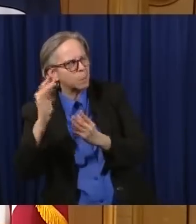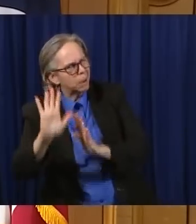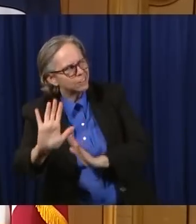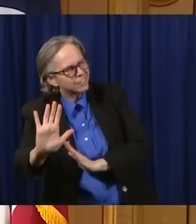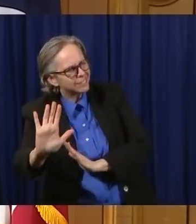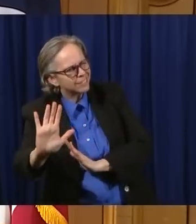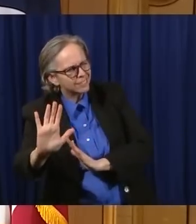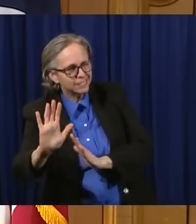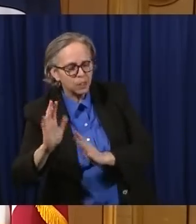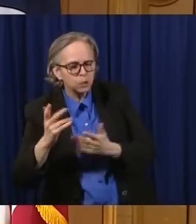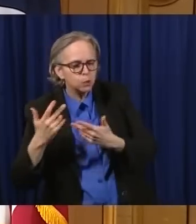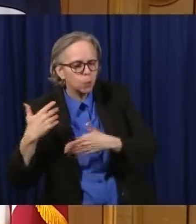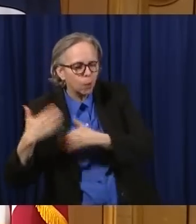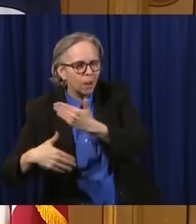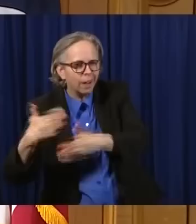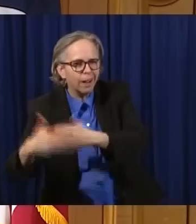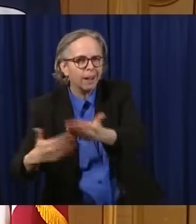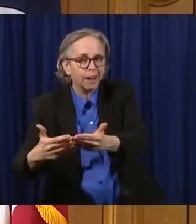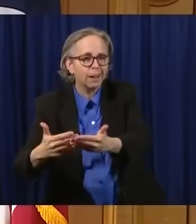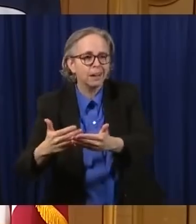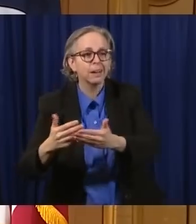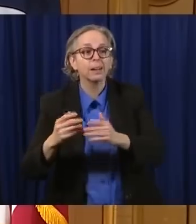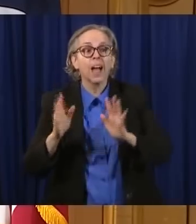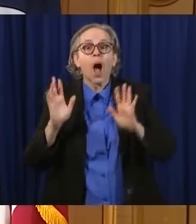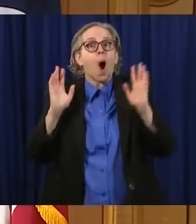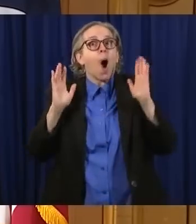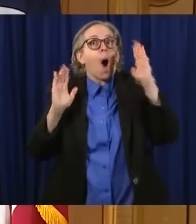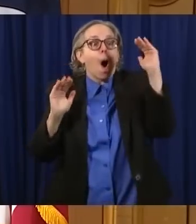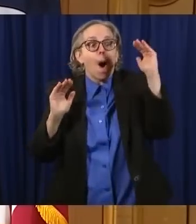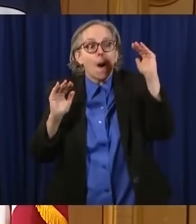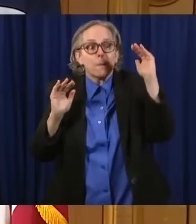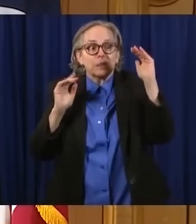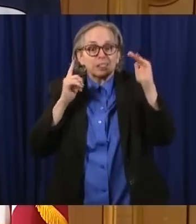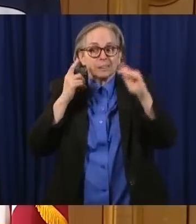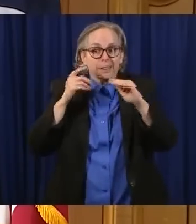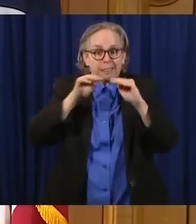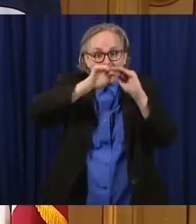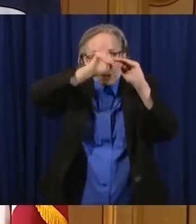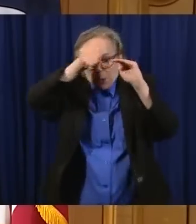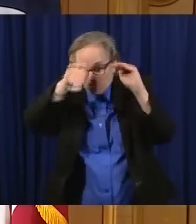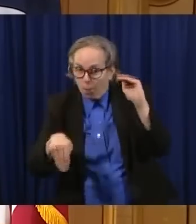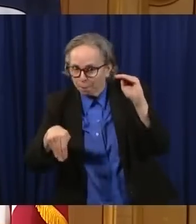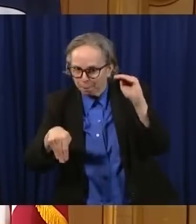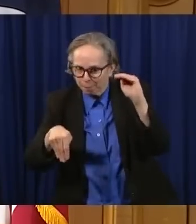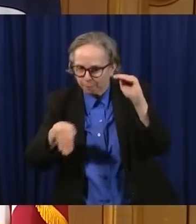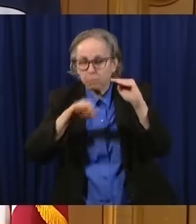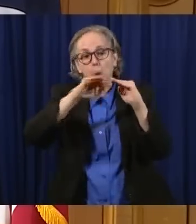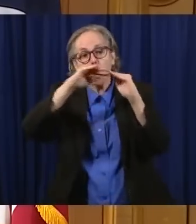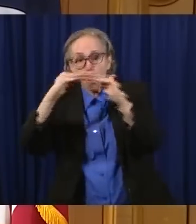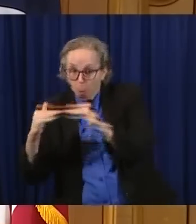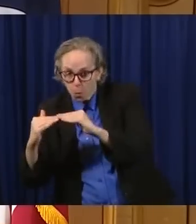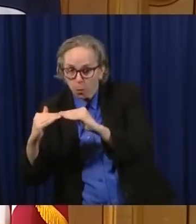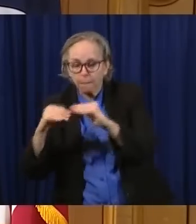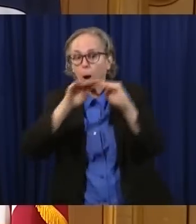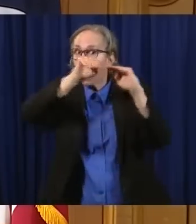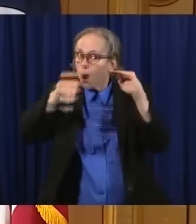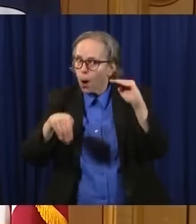NUMBER TWO, YOU HAVE, IT APPEARS FLATTENED THE CURVE.